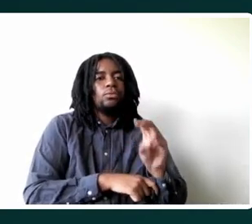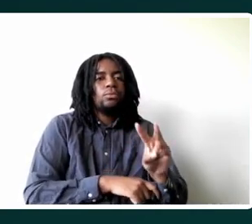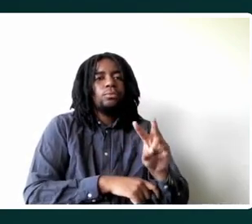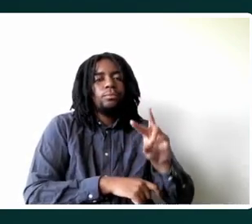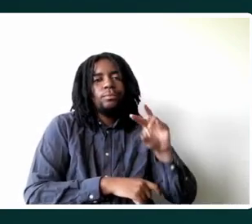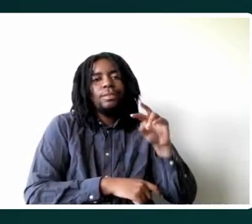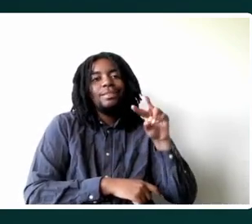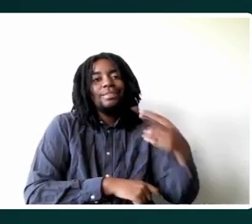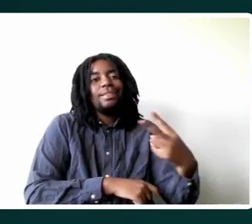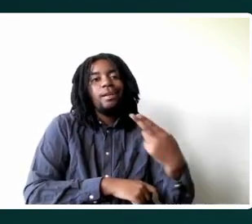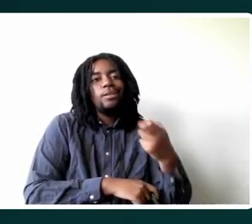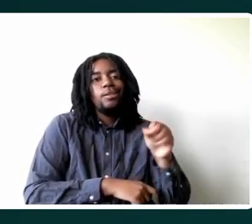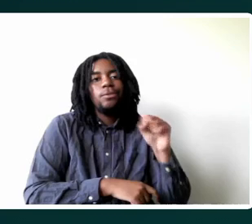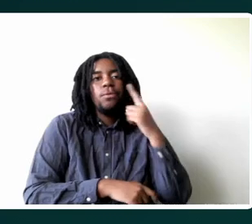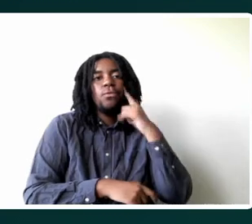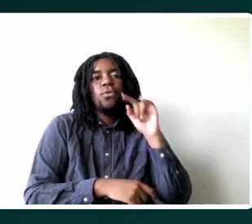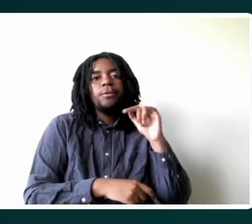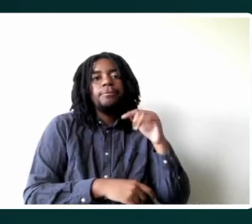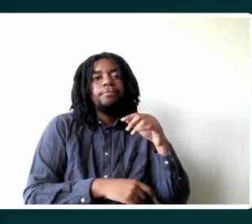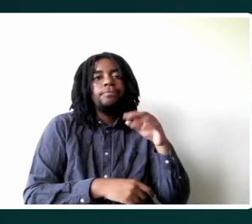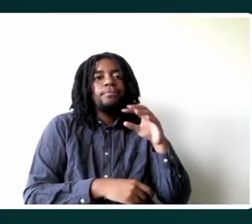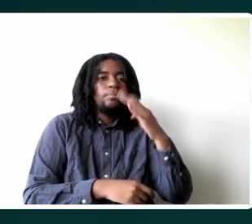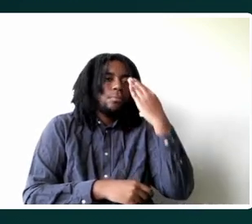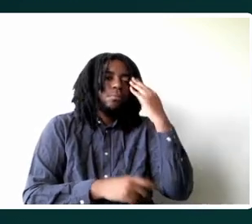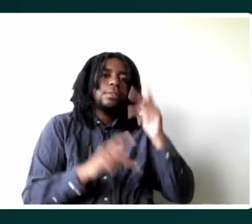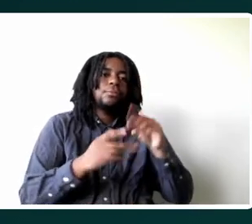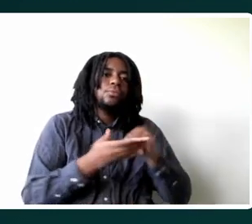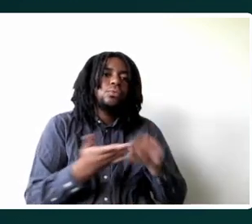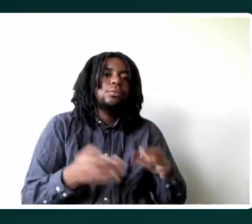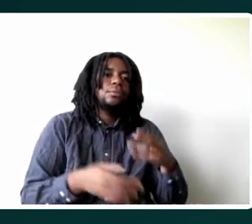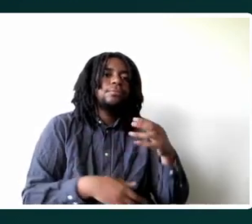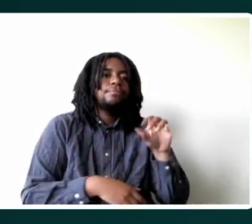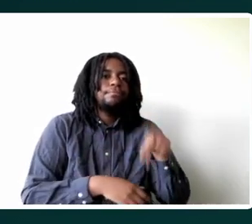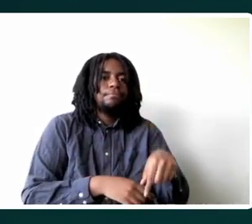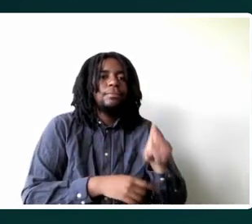students in Washington D.C. And on the right, you see the Miner Normal School,